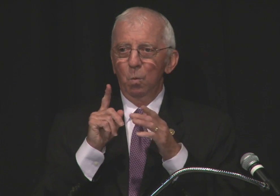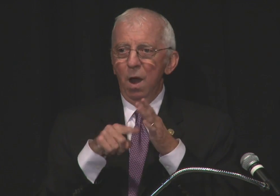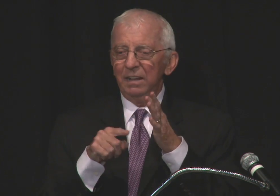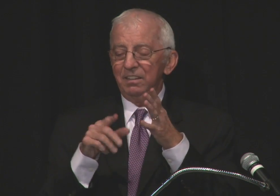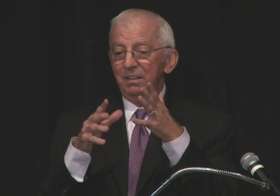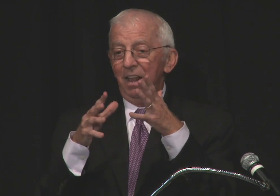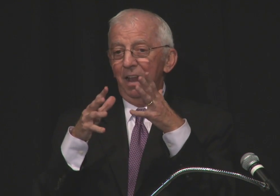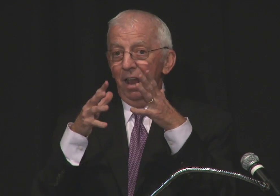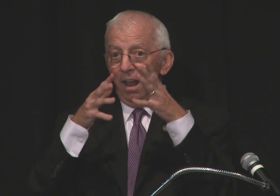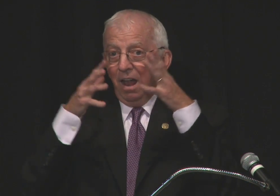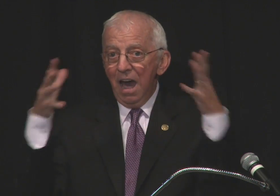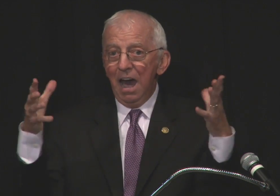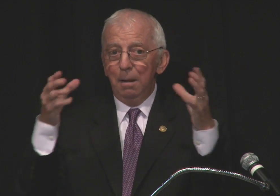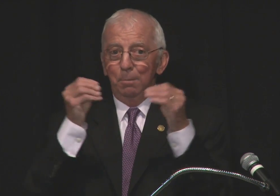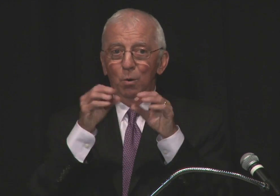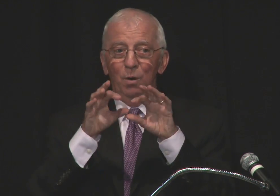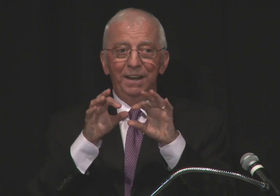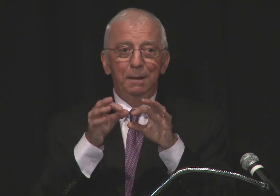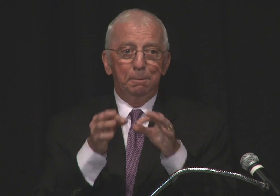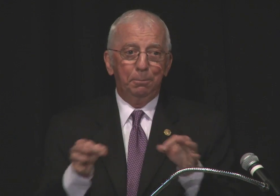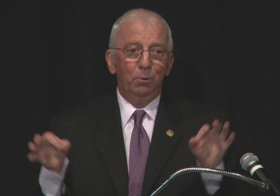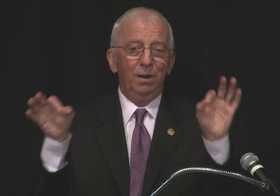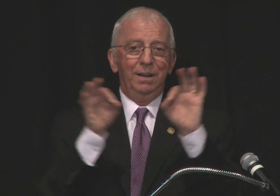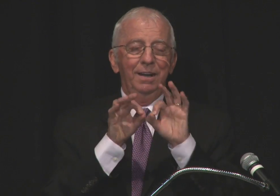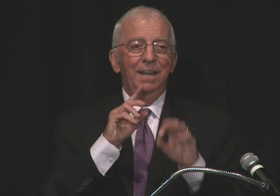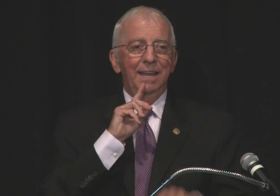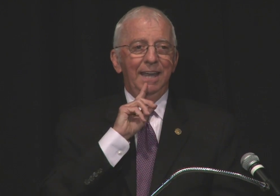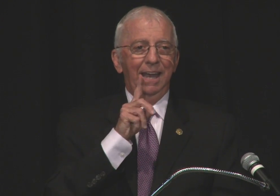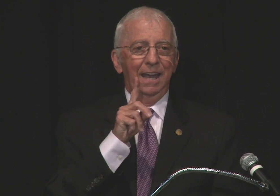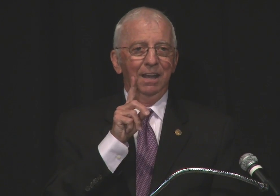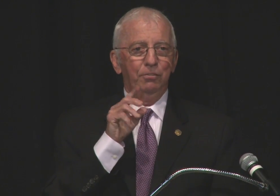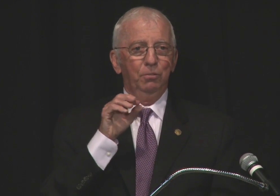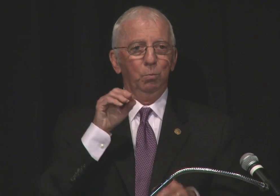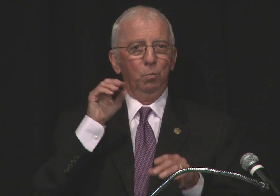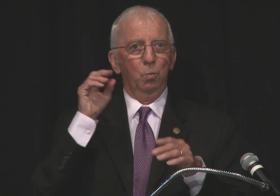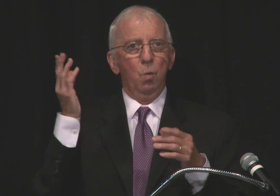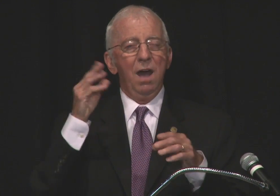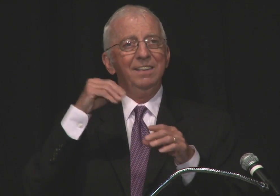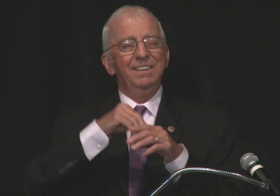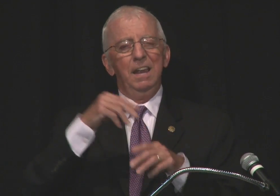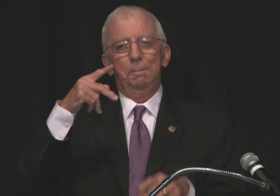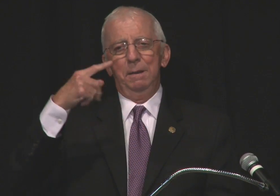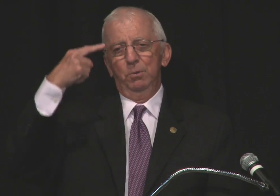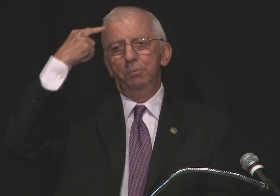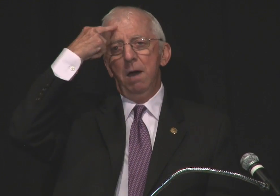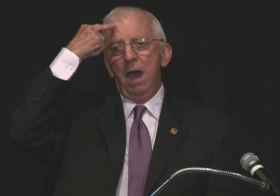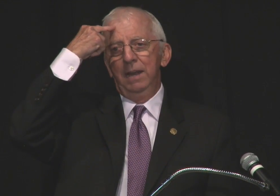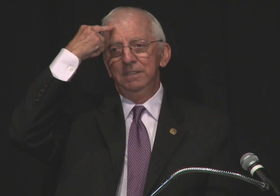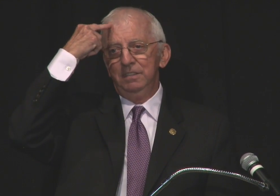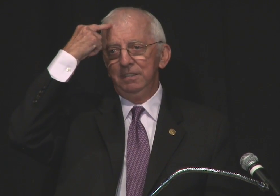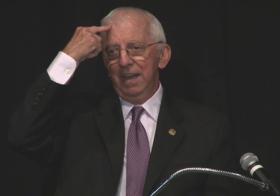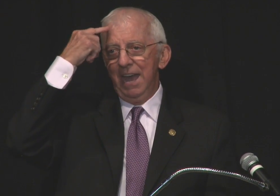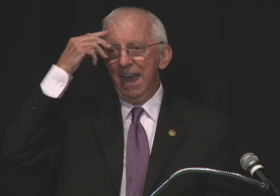What's a lot more important is what's in people's minds